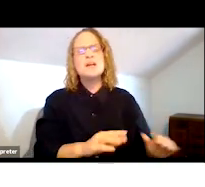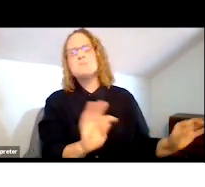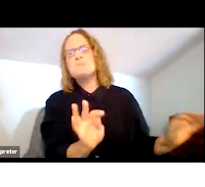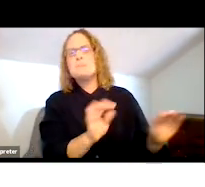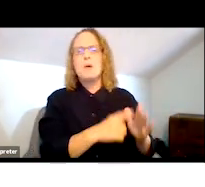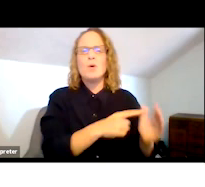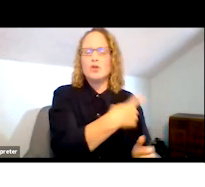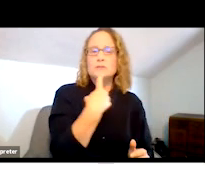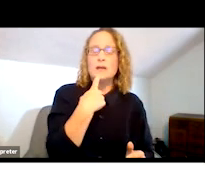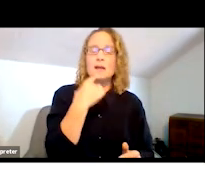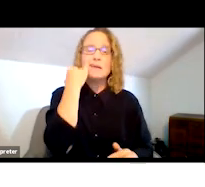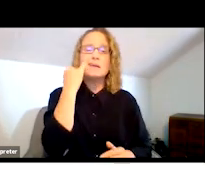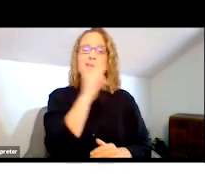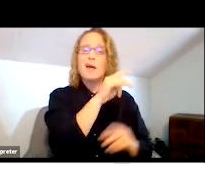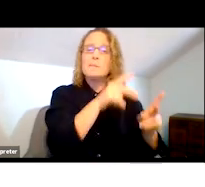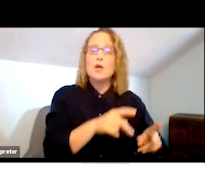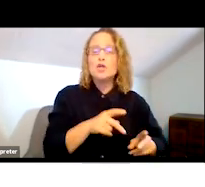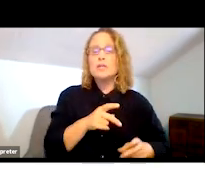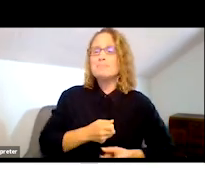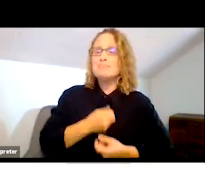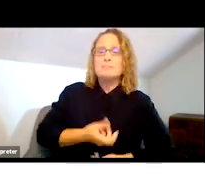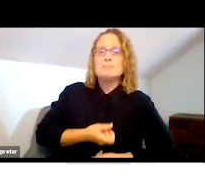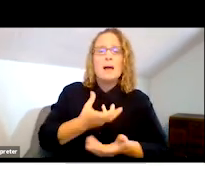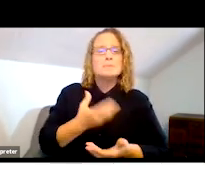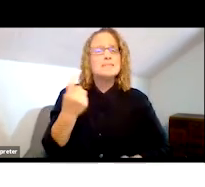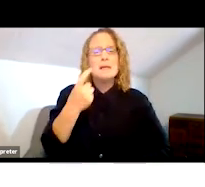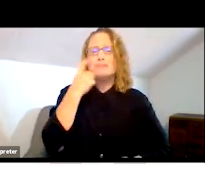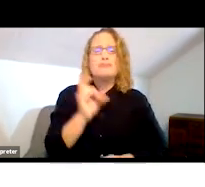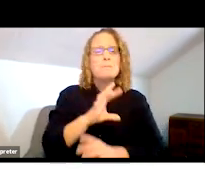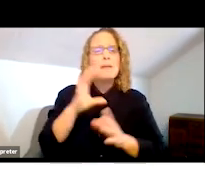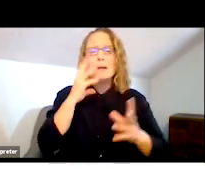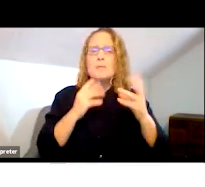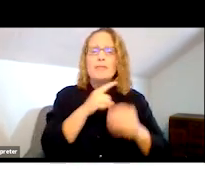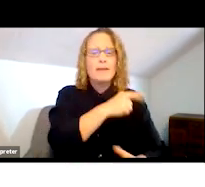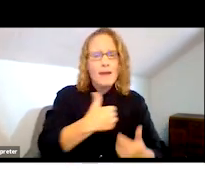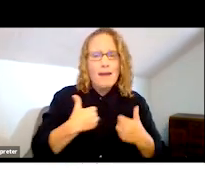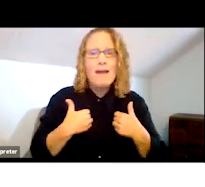We wanna ask, are you feeling all right? You wanna address it in the moment?